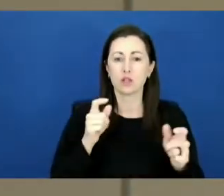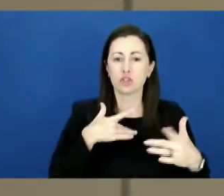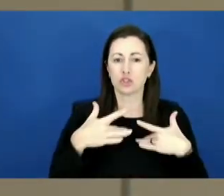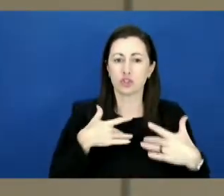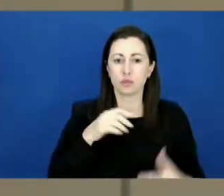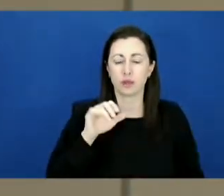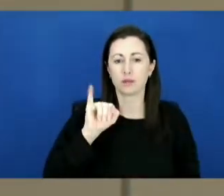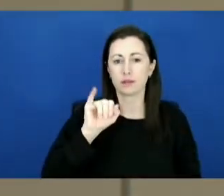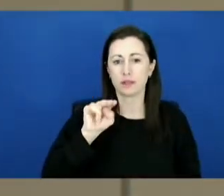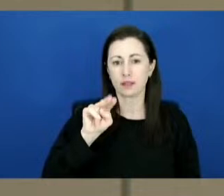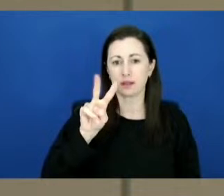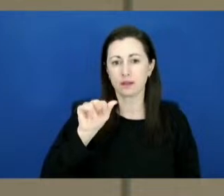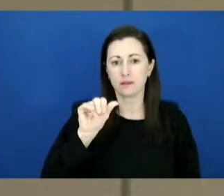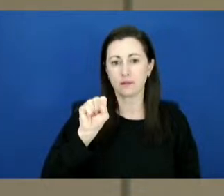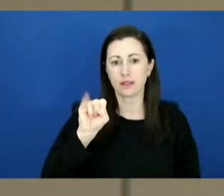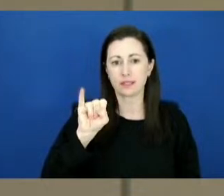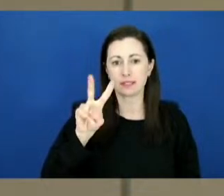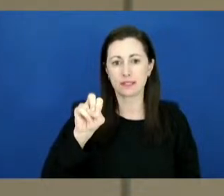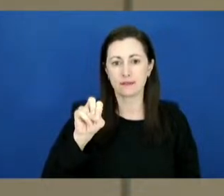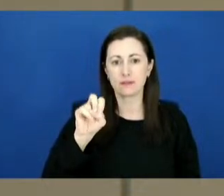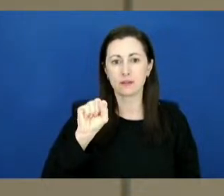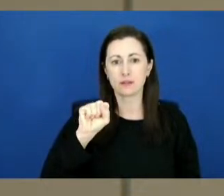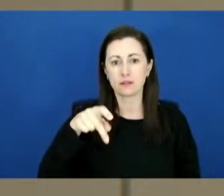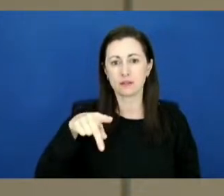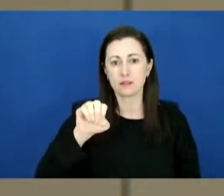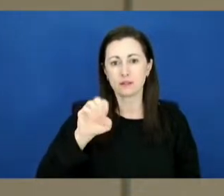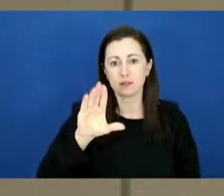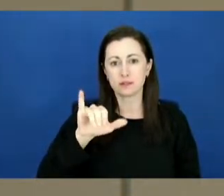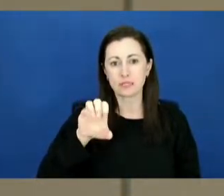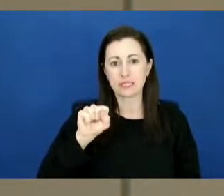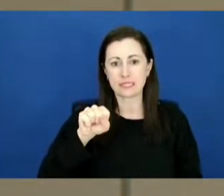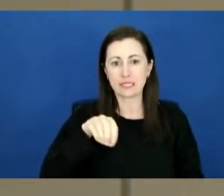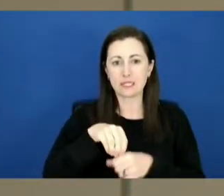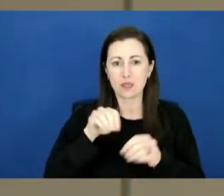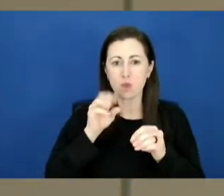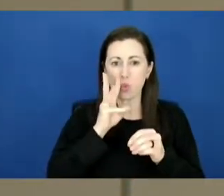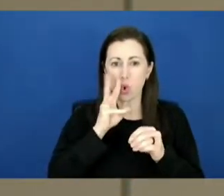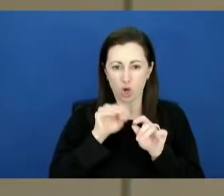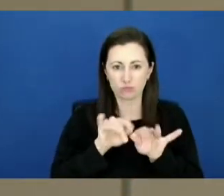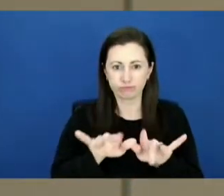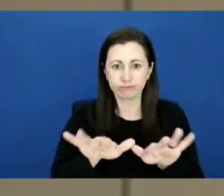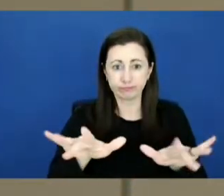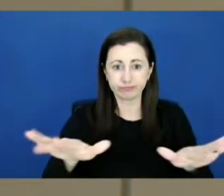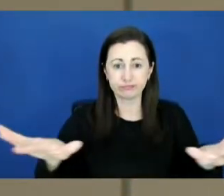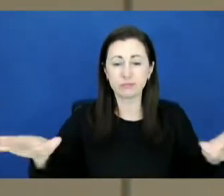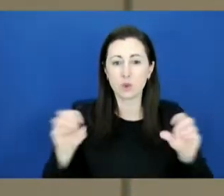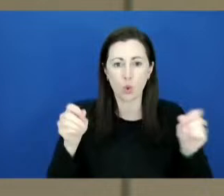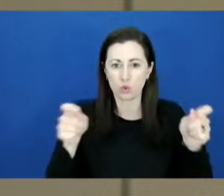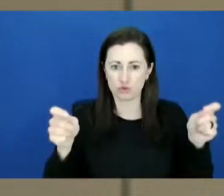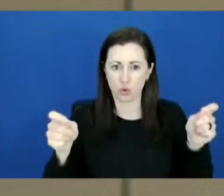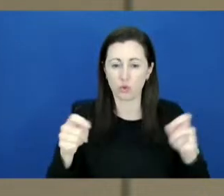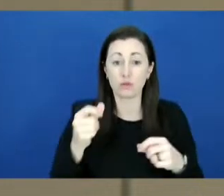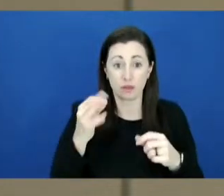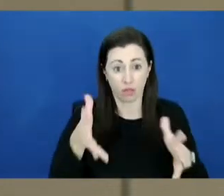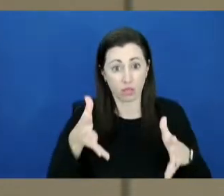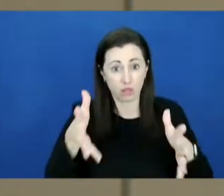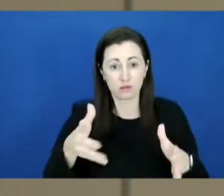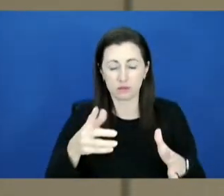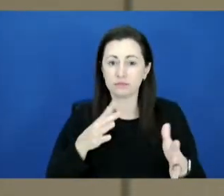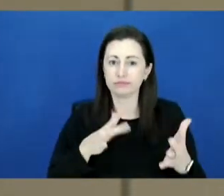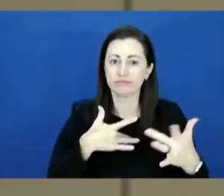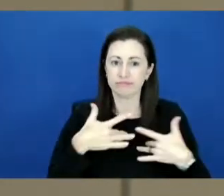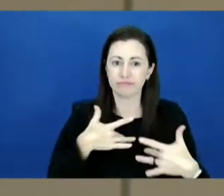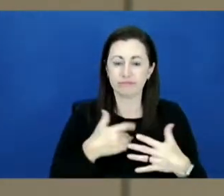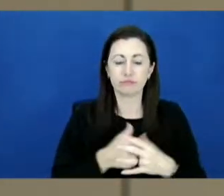SPECIES IN THE WATER, WE HAVE TO